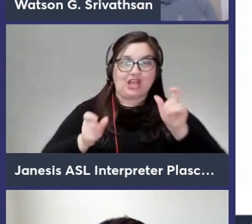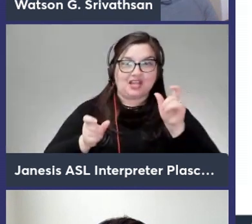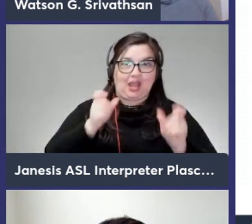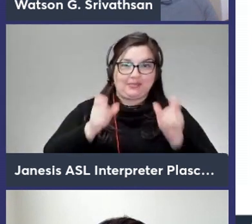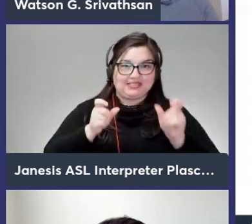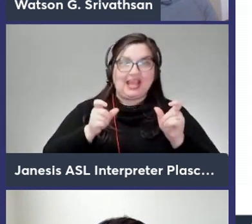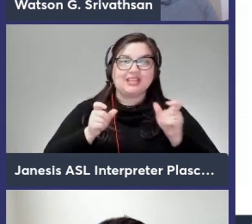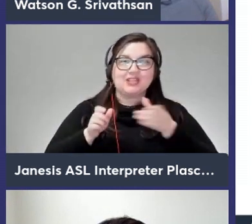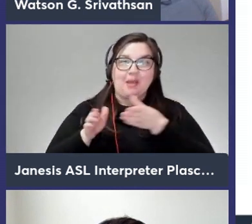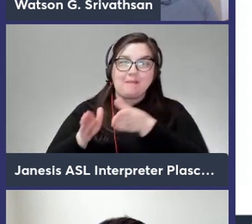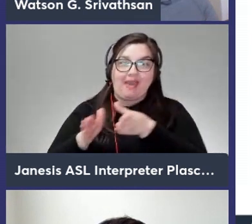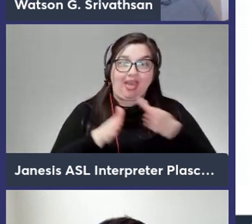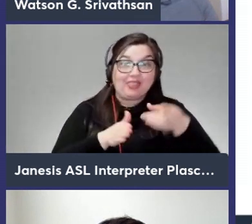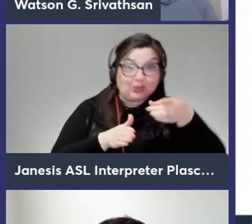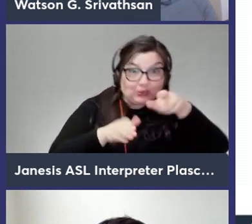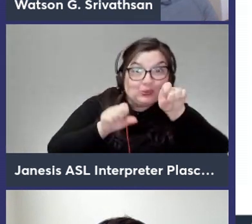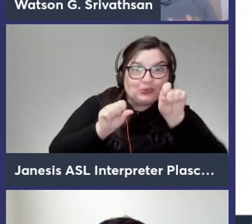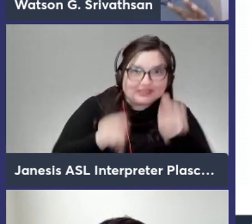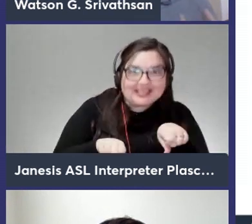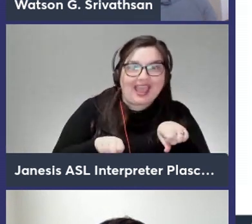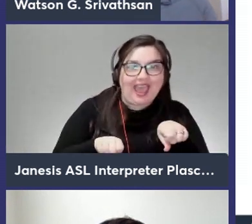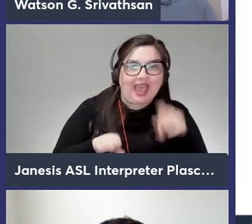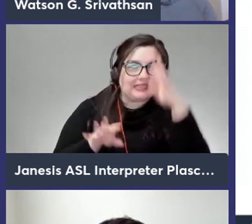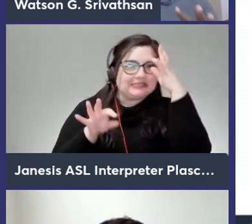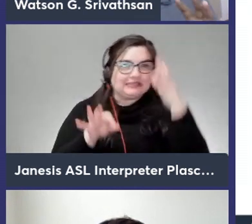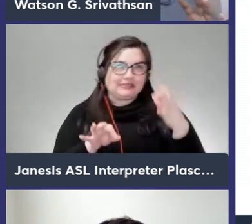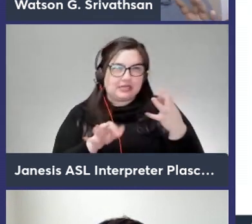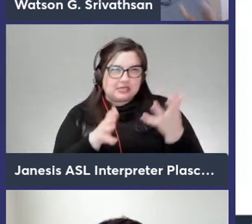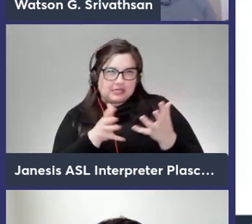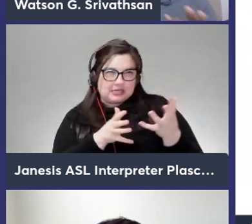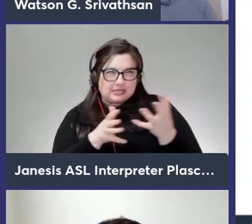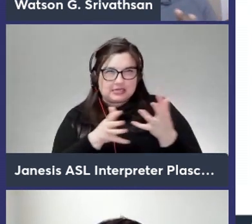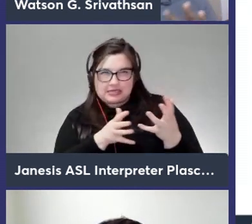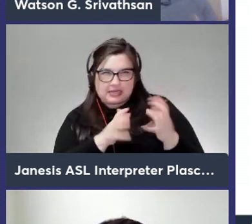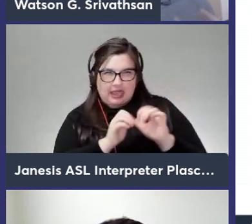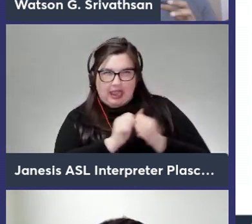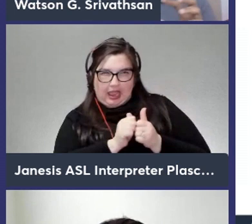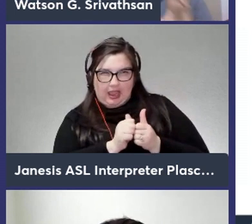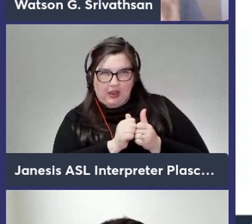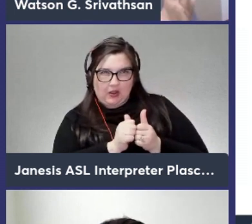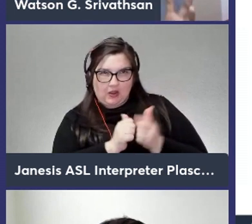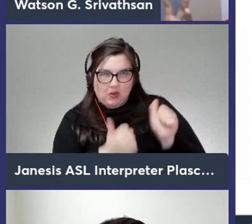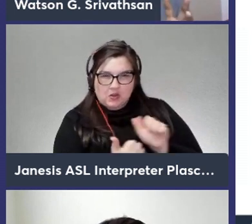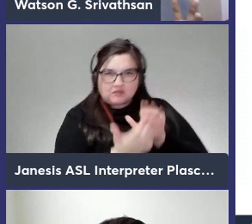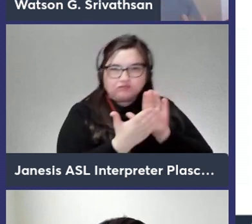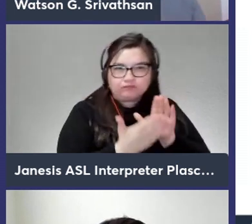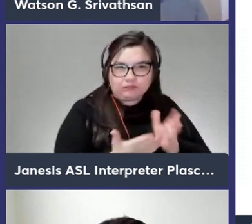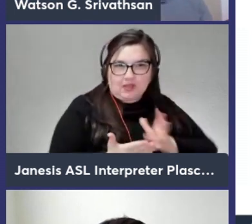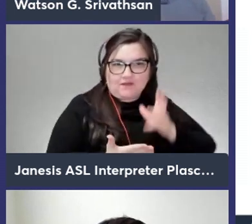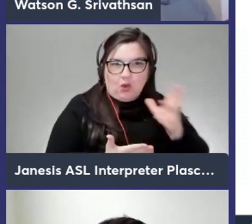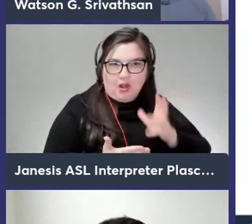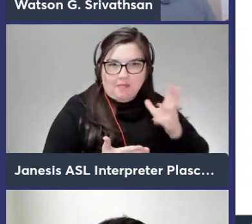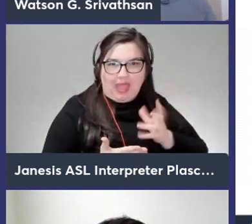and you can determine the tone of, the formality tone of the output.